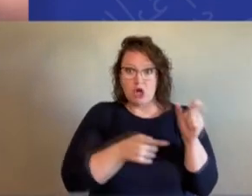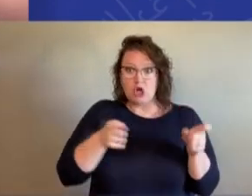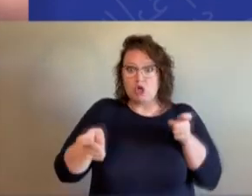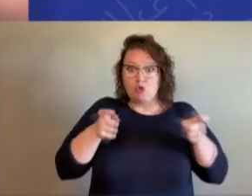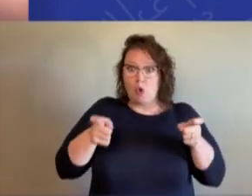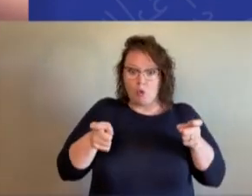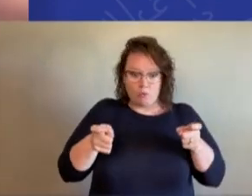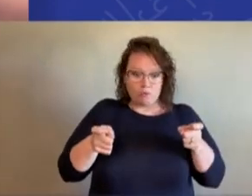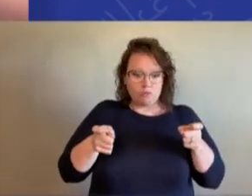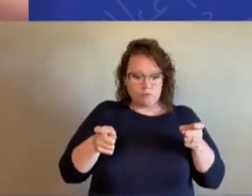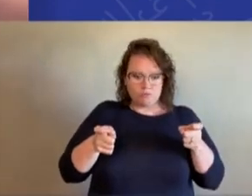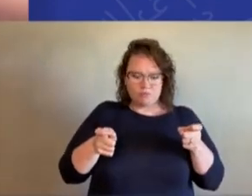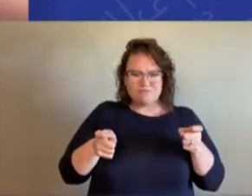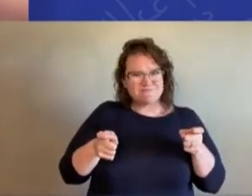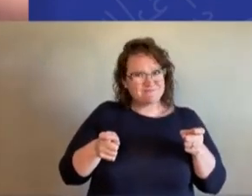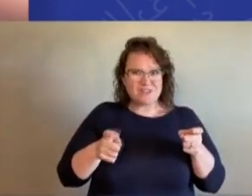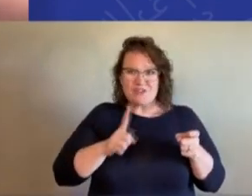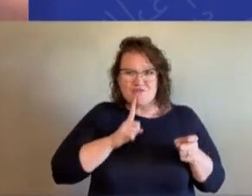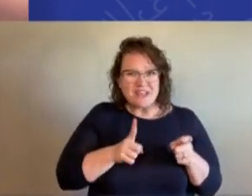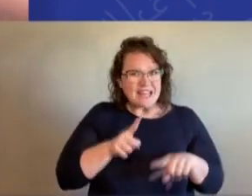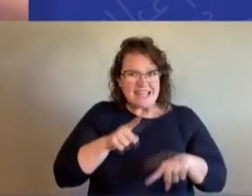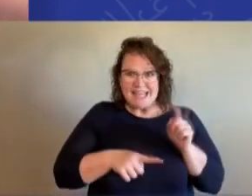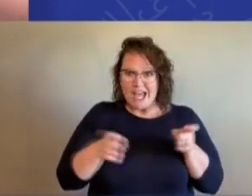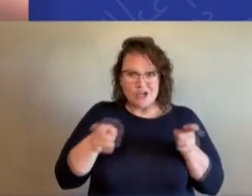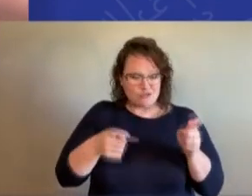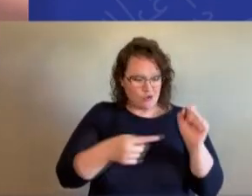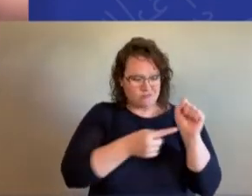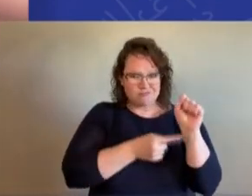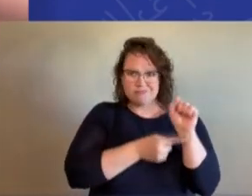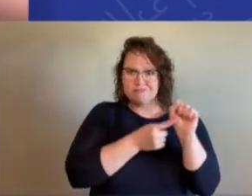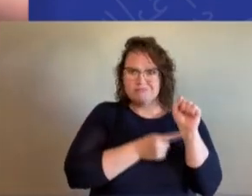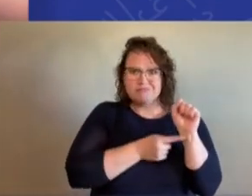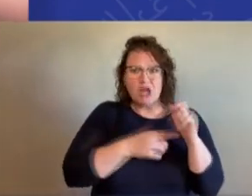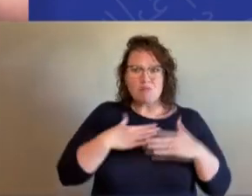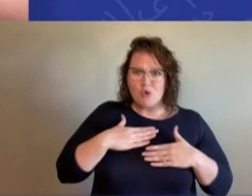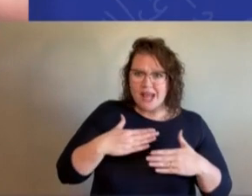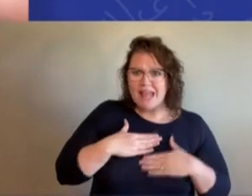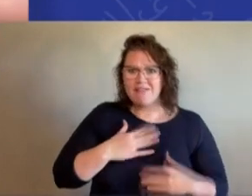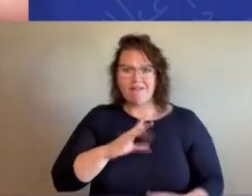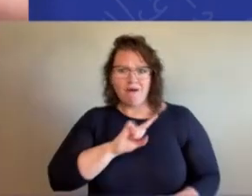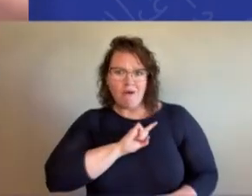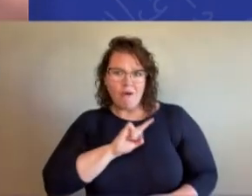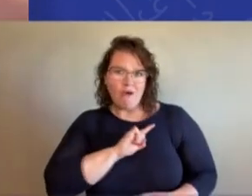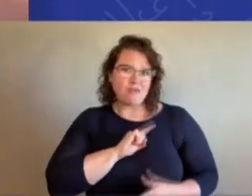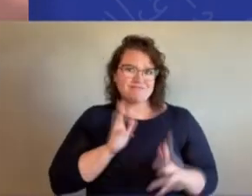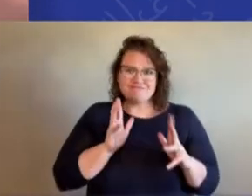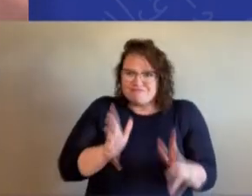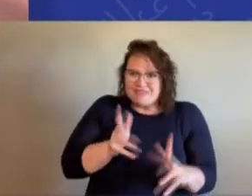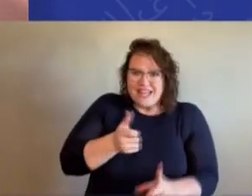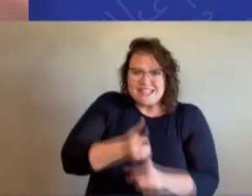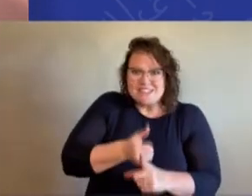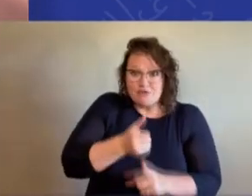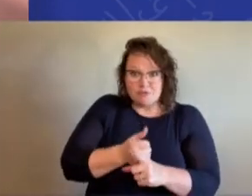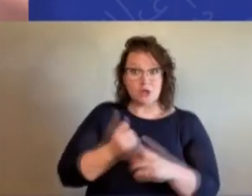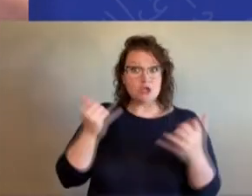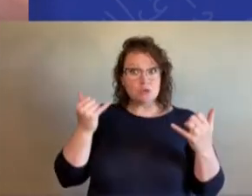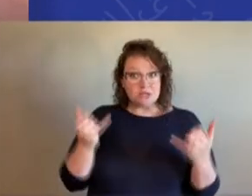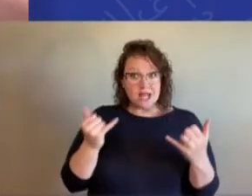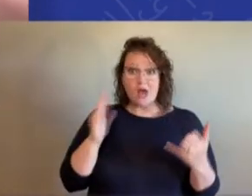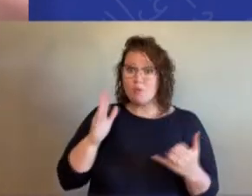no longer works. We go down here to survival brain. We don't have a lot of control